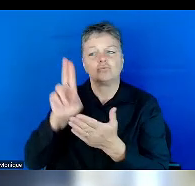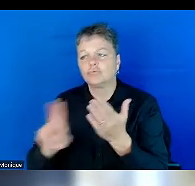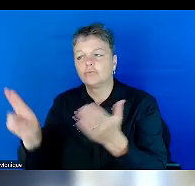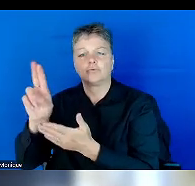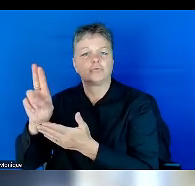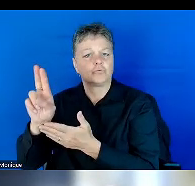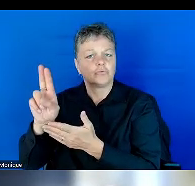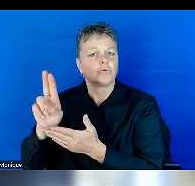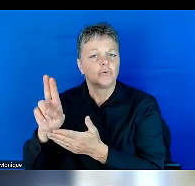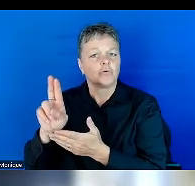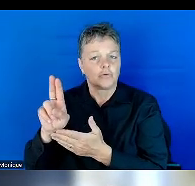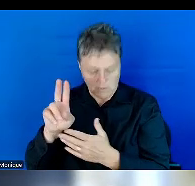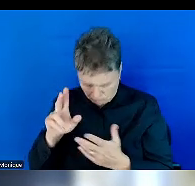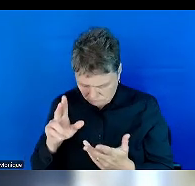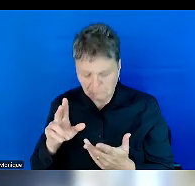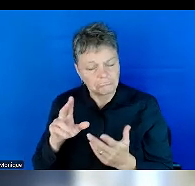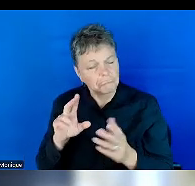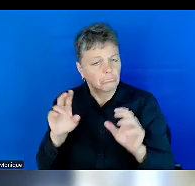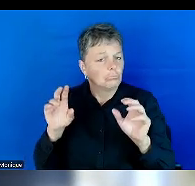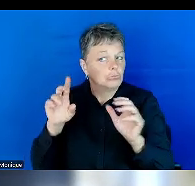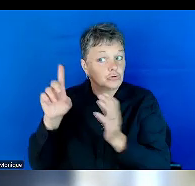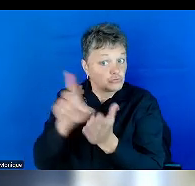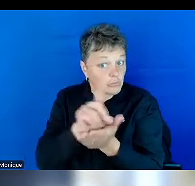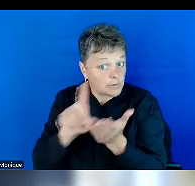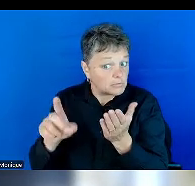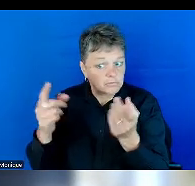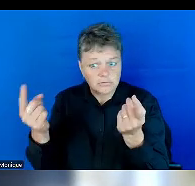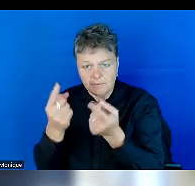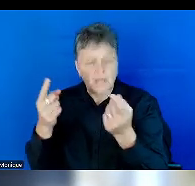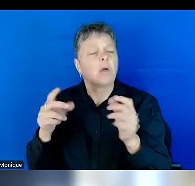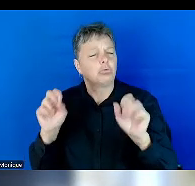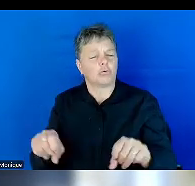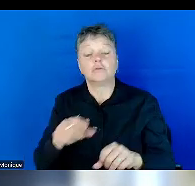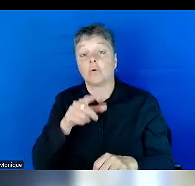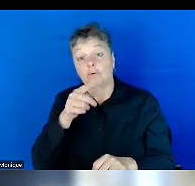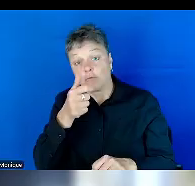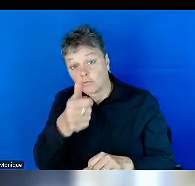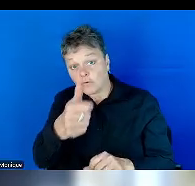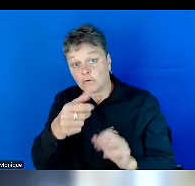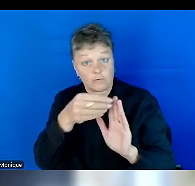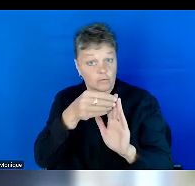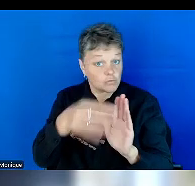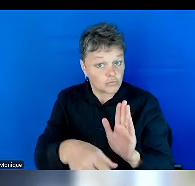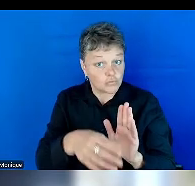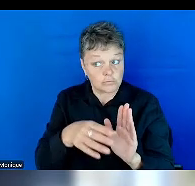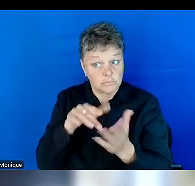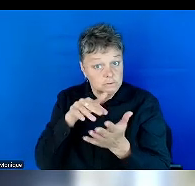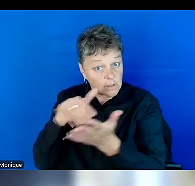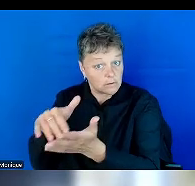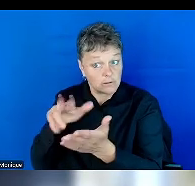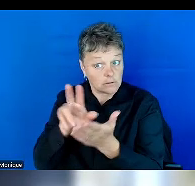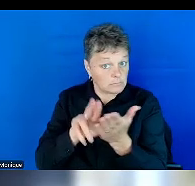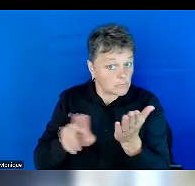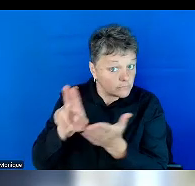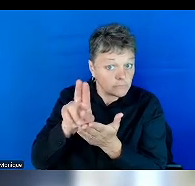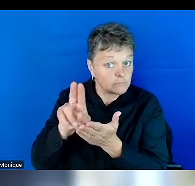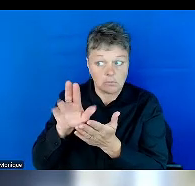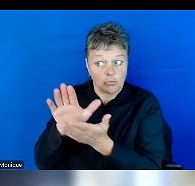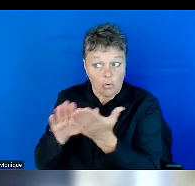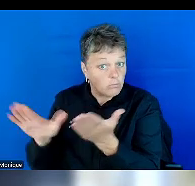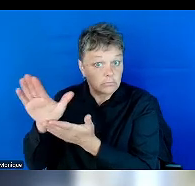college and university. So if you are a student at a college or university and you are uh either